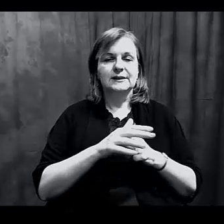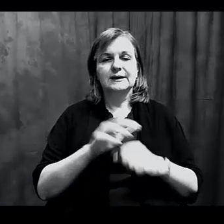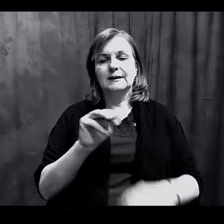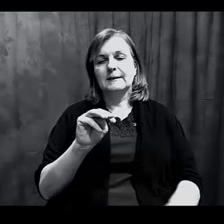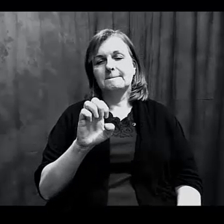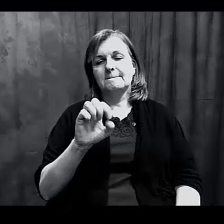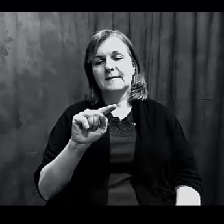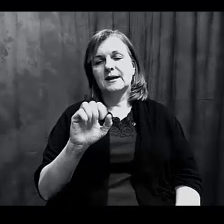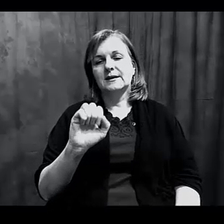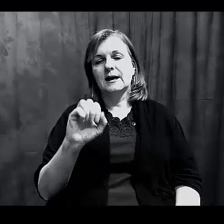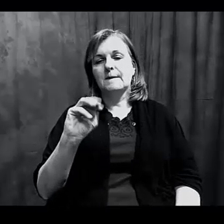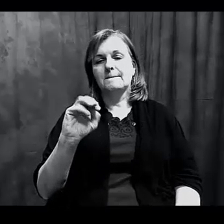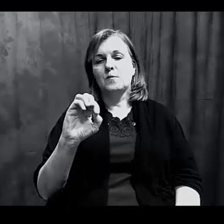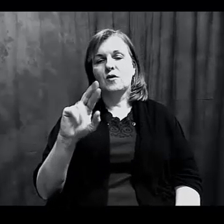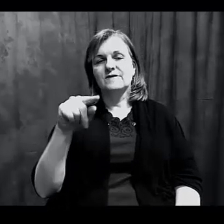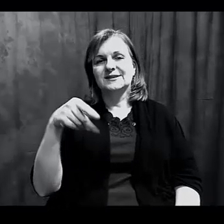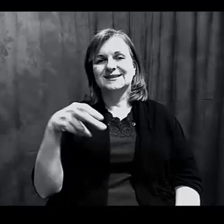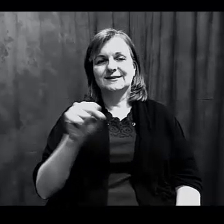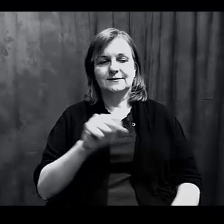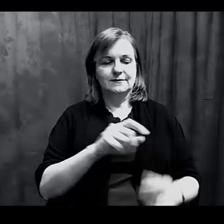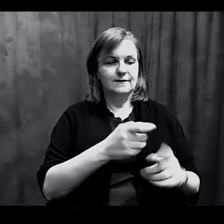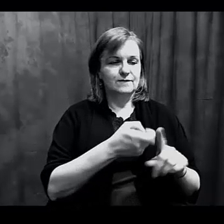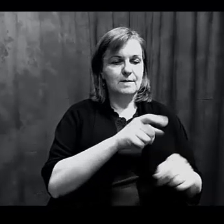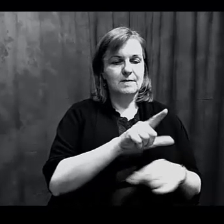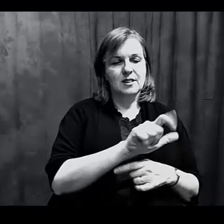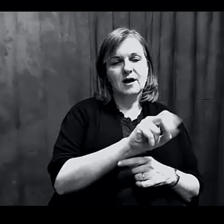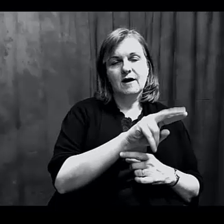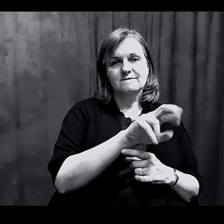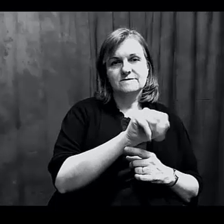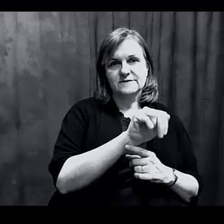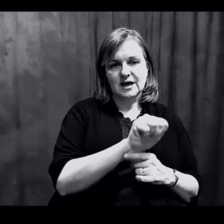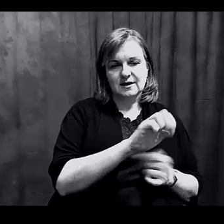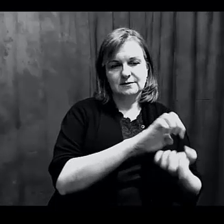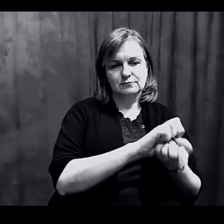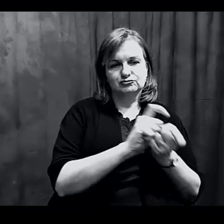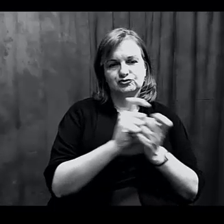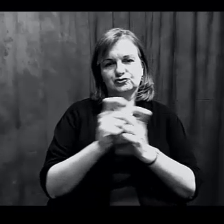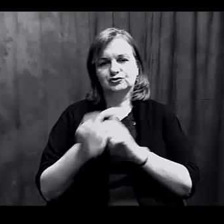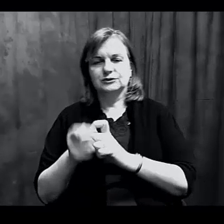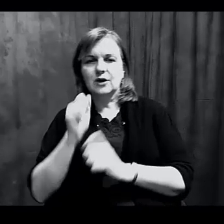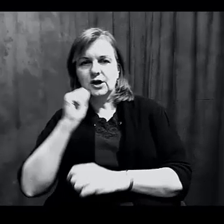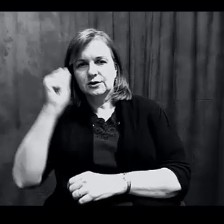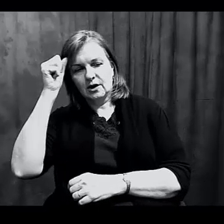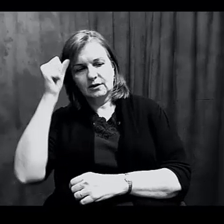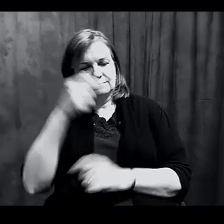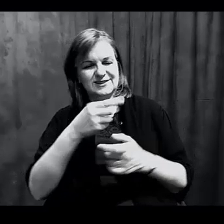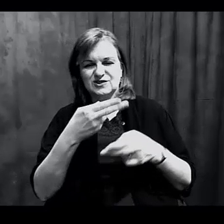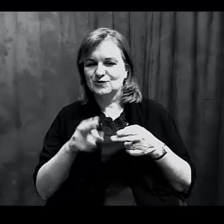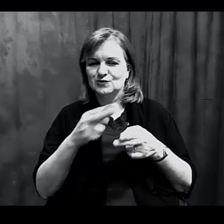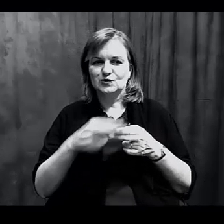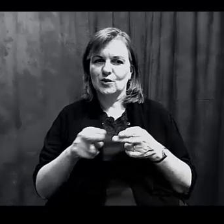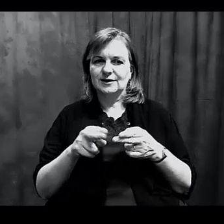a fairly complex life cycle